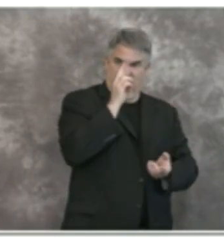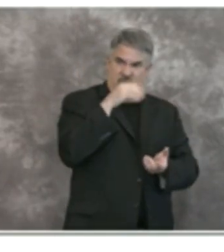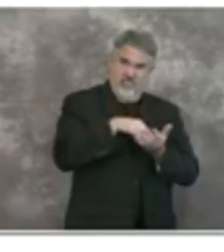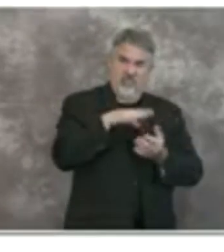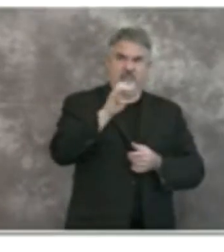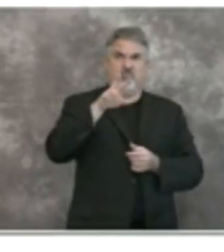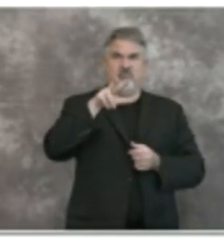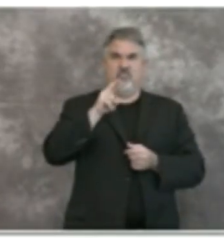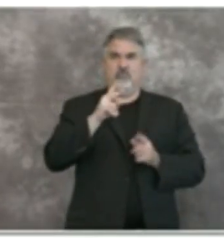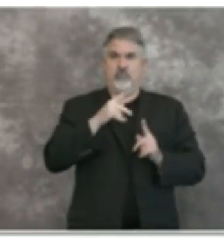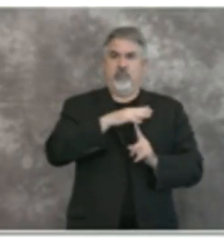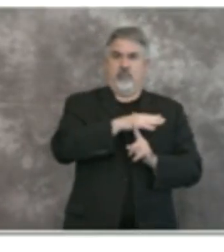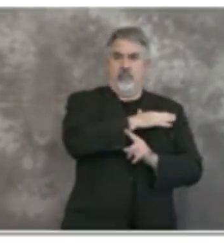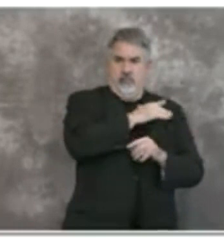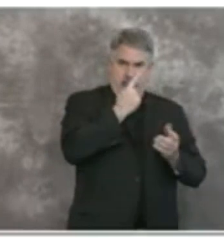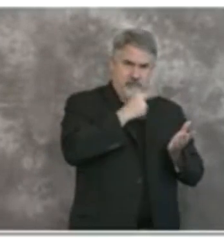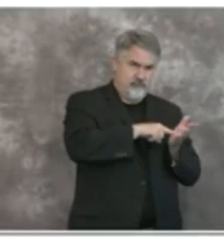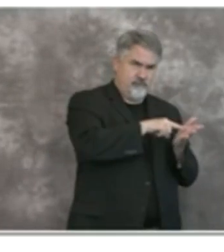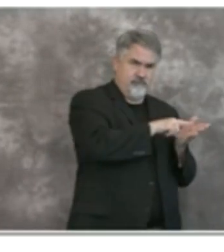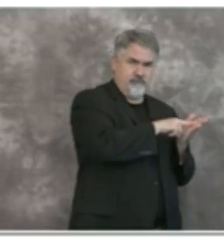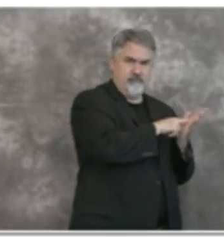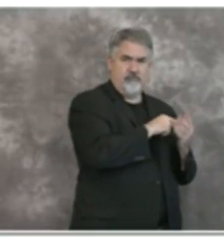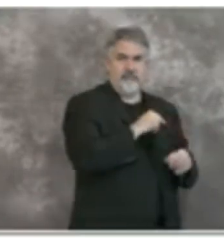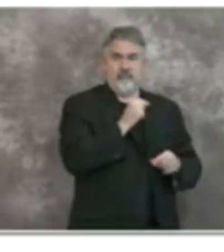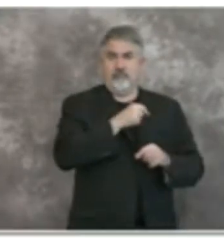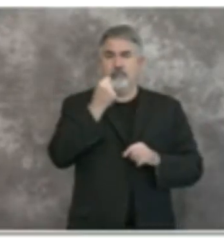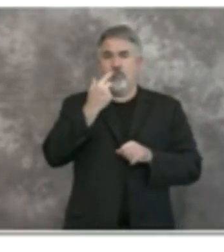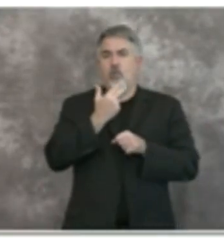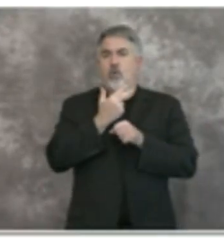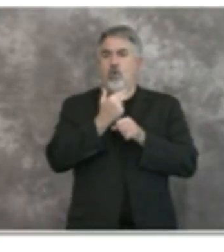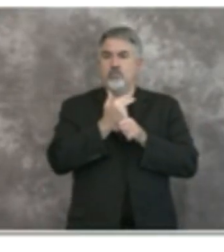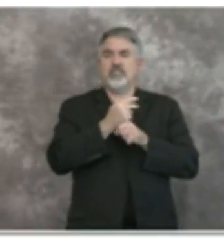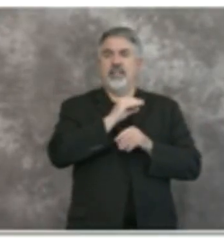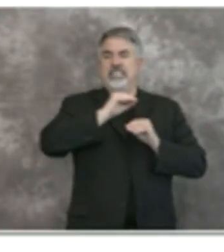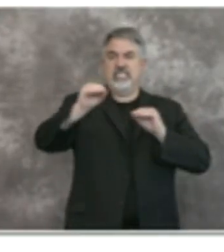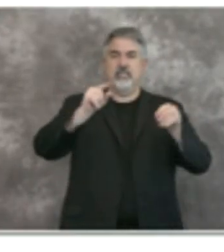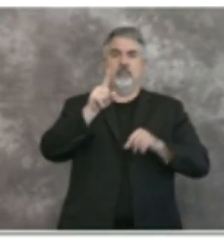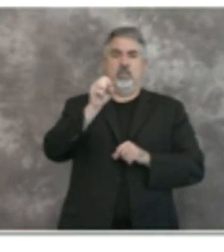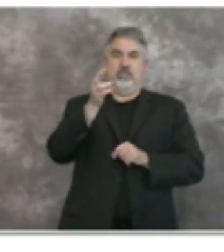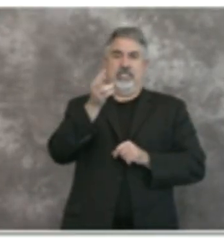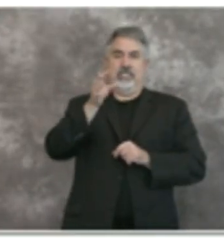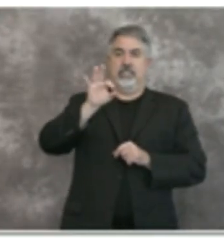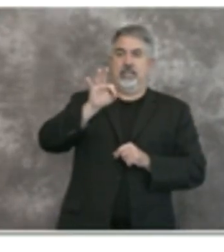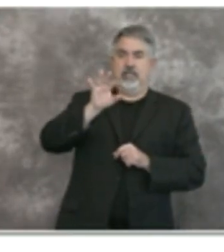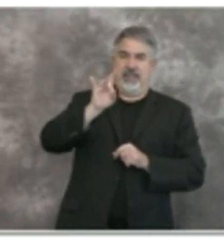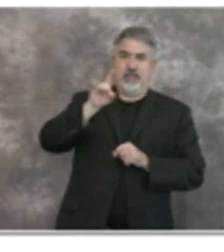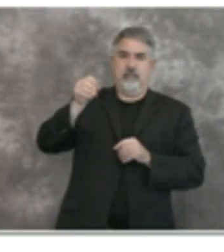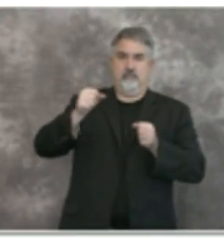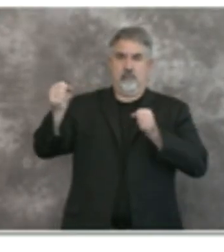INVESTIGATIONS PERFORM THEIR 6,400 AND 32 ALONG WITH THE INDIVIDUALS WHO ARE PRESENTLY IN OUR PUBLIC HEALTH MOTEL